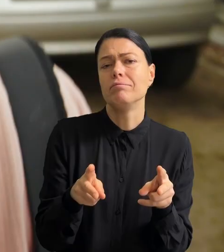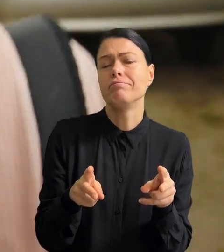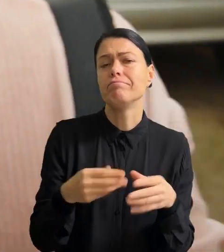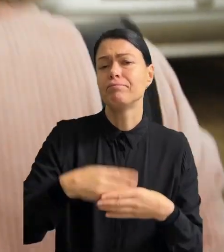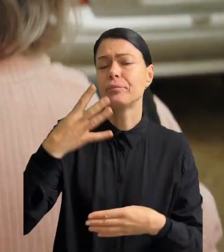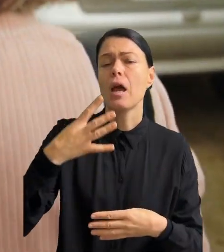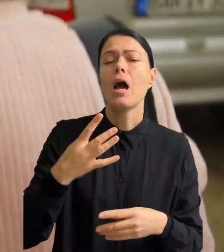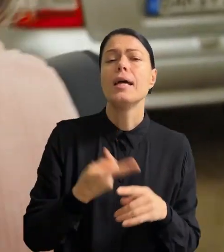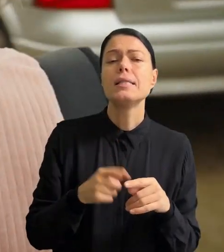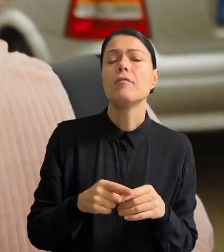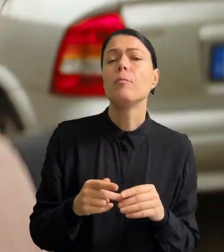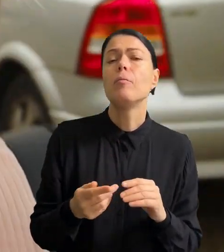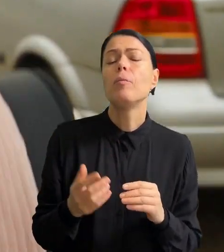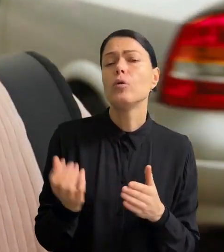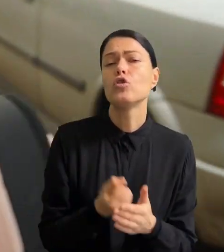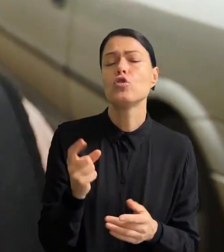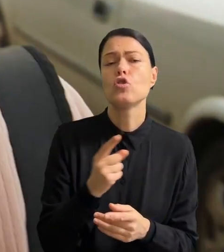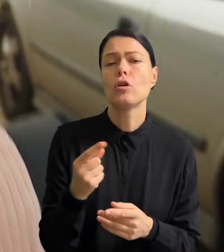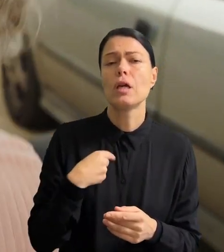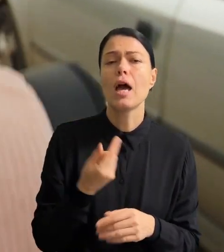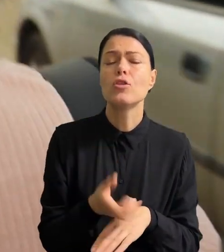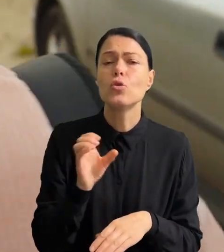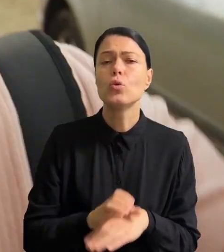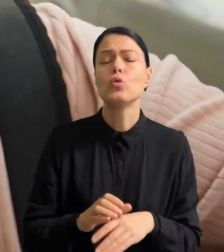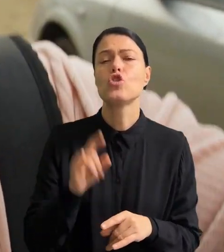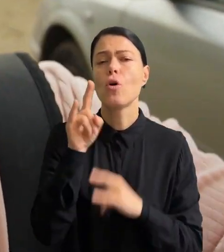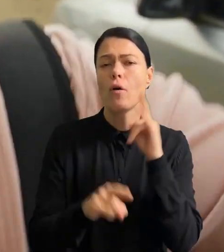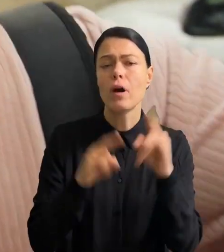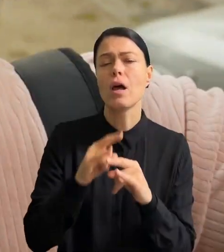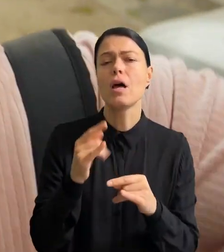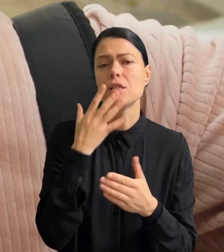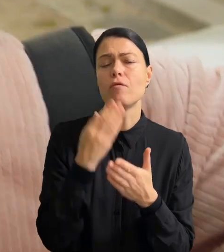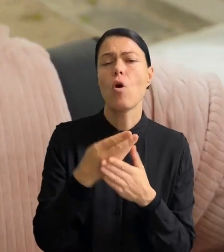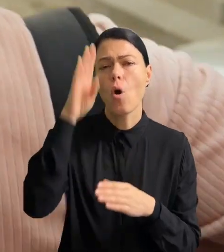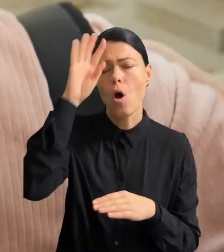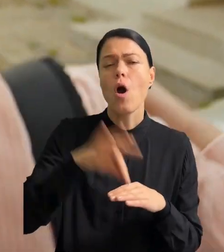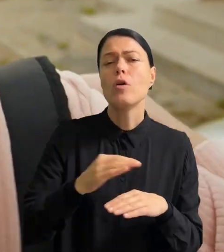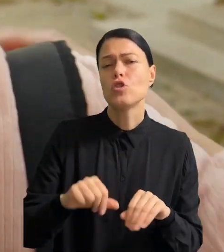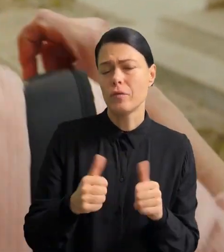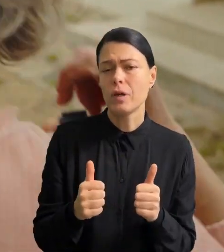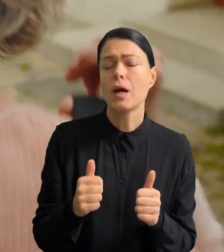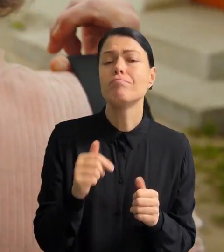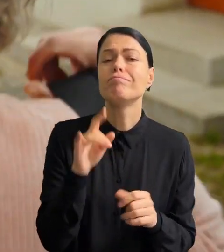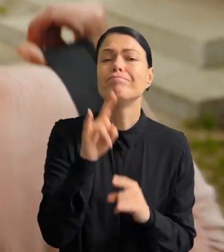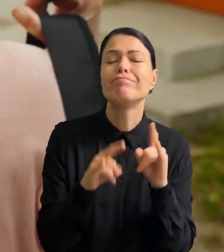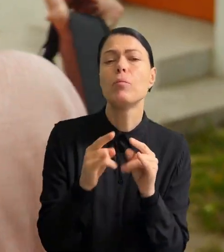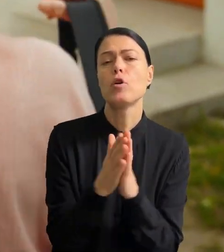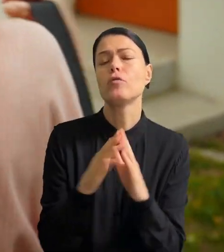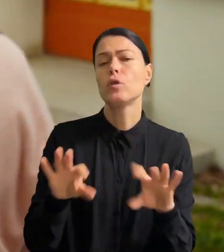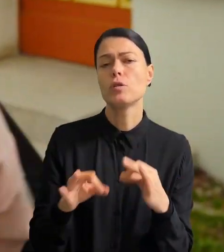I had to persuade my ex-husband for a very long time to let my son flee with me.